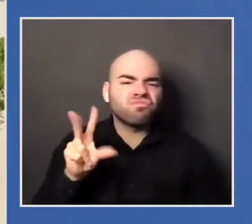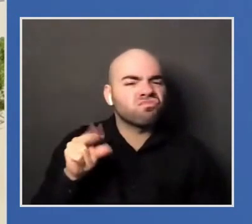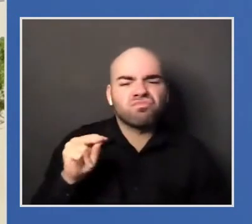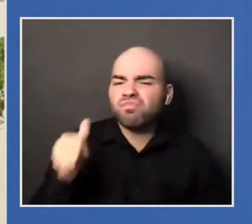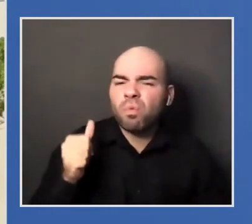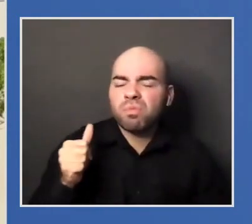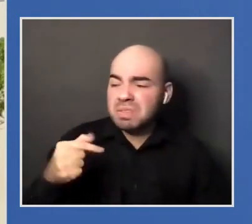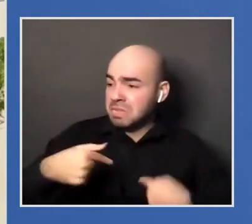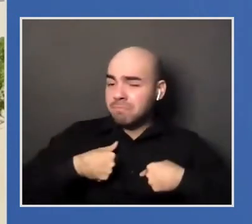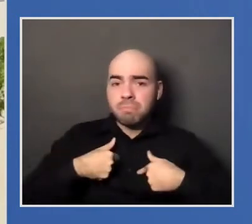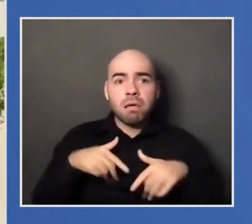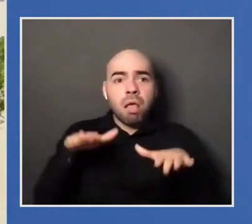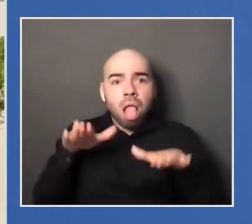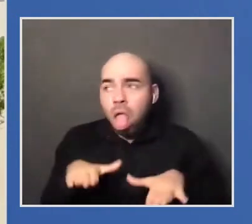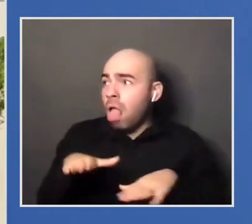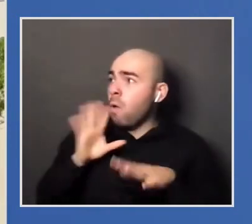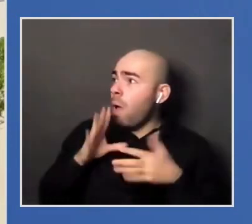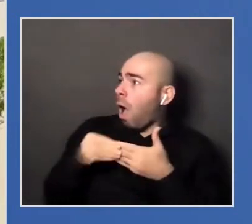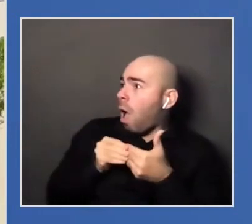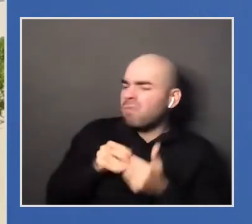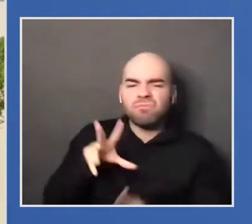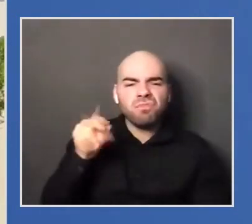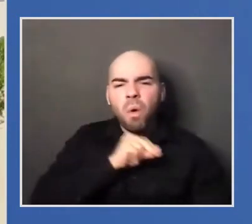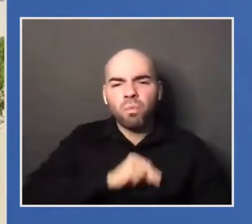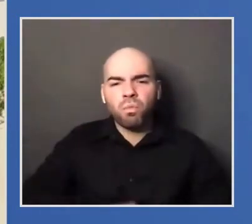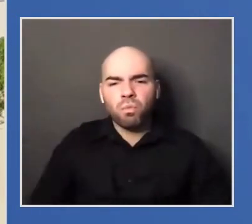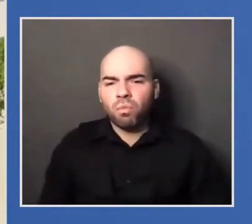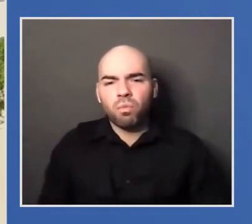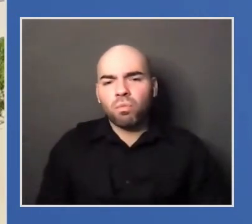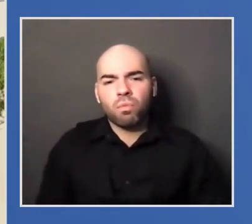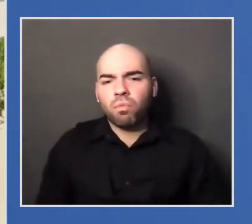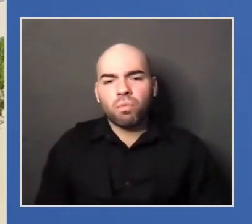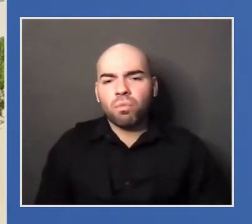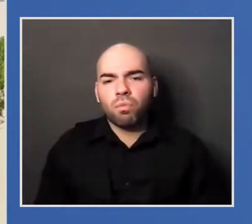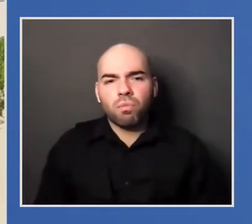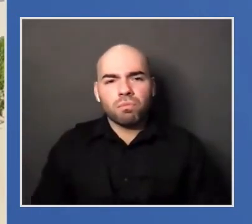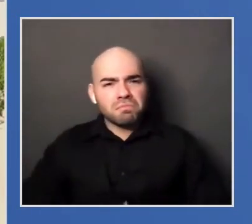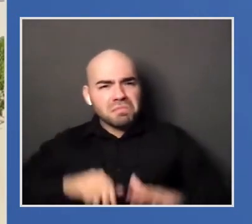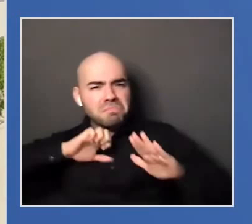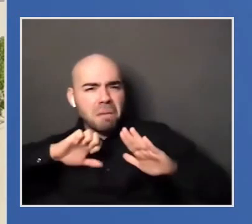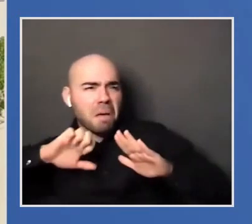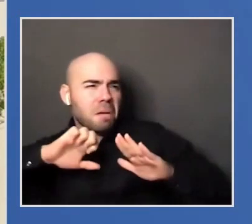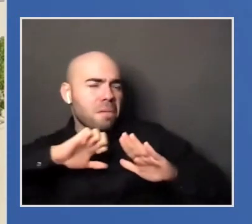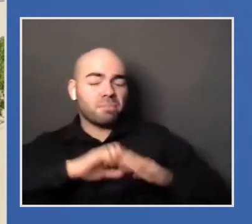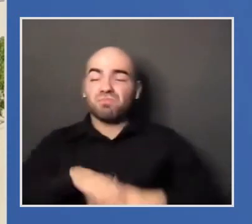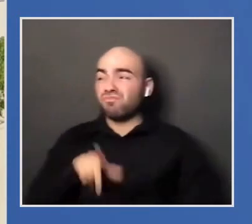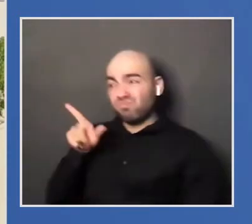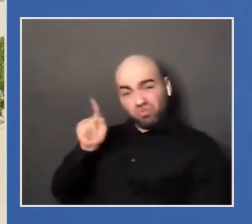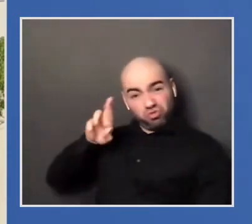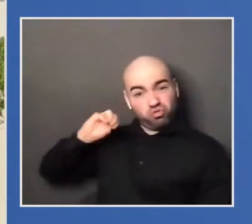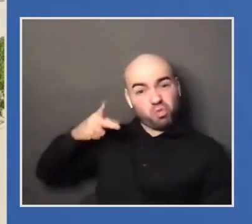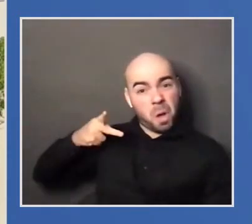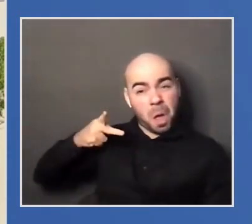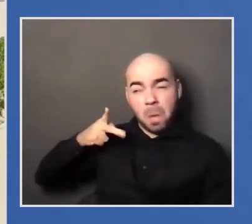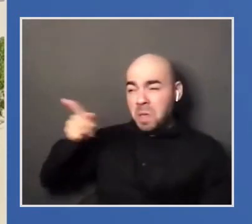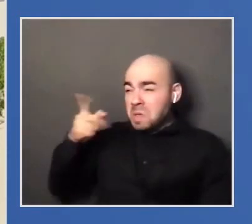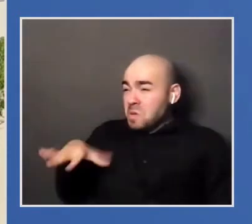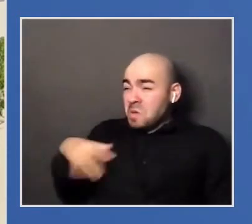ABRAHAM LINCOLN A HOUSE DIVIDED CANNOT STAND.